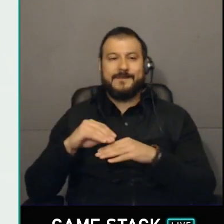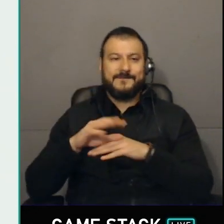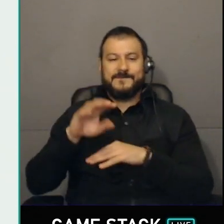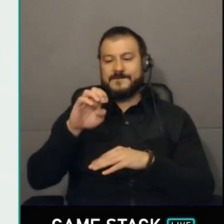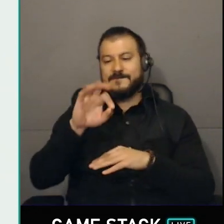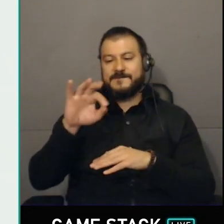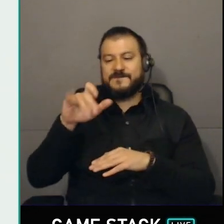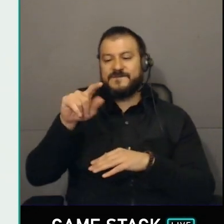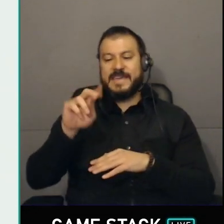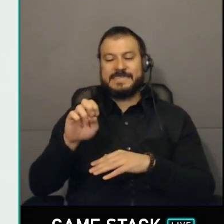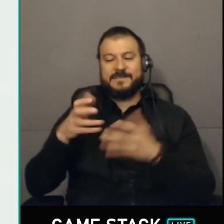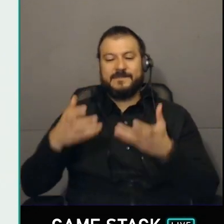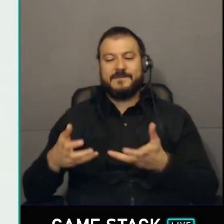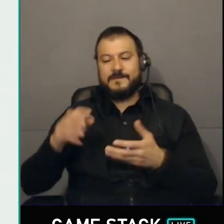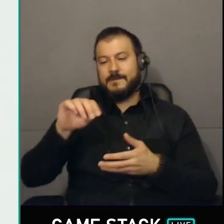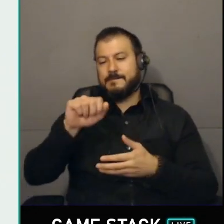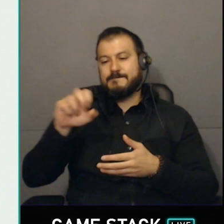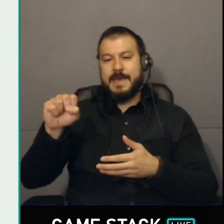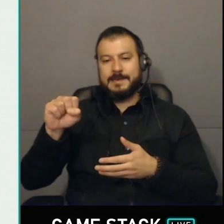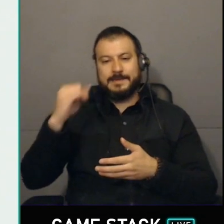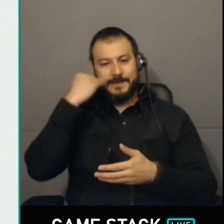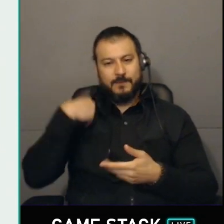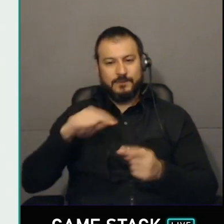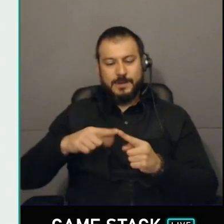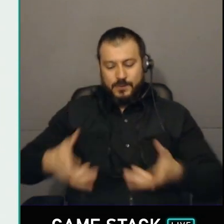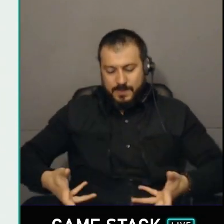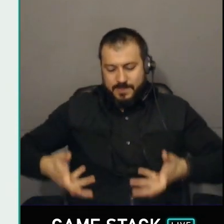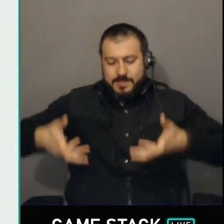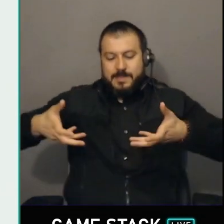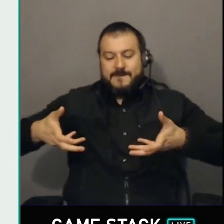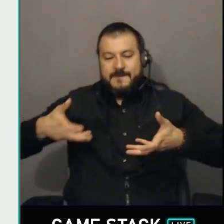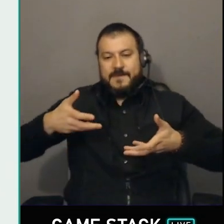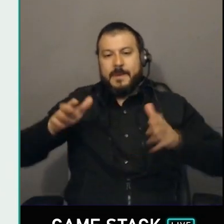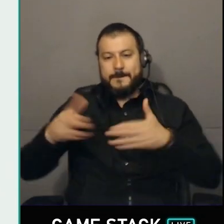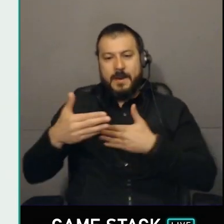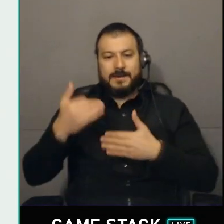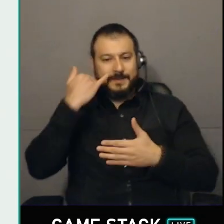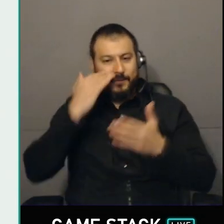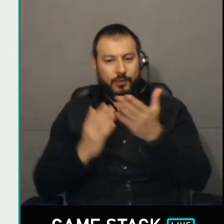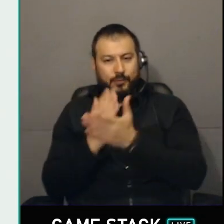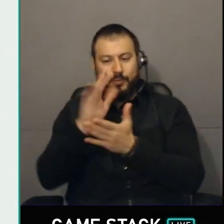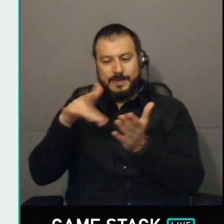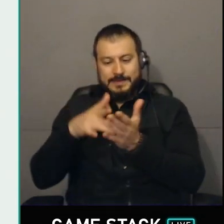If we try and lift the heavy box, and we lift it straight up through the center of gravity,